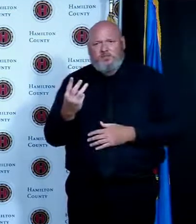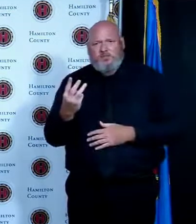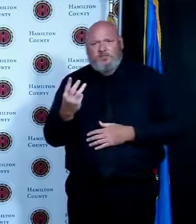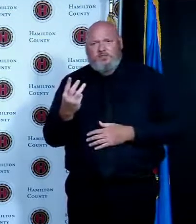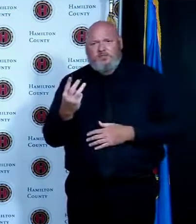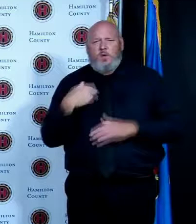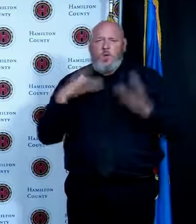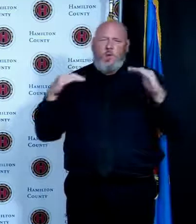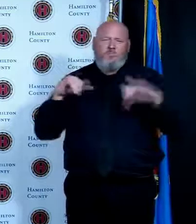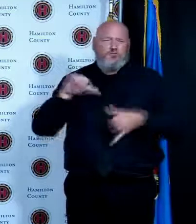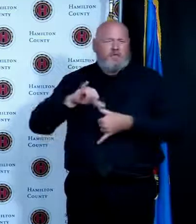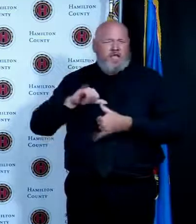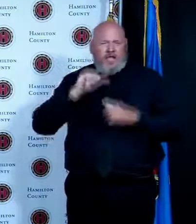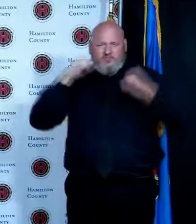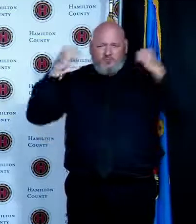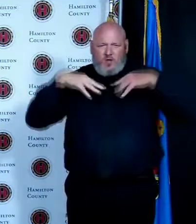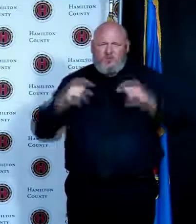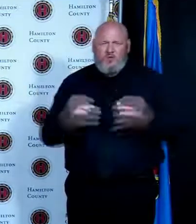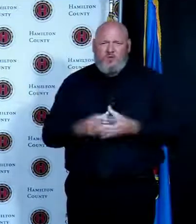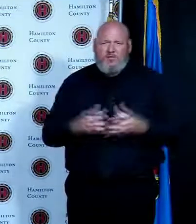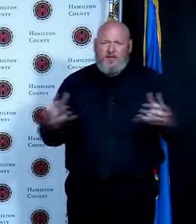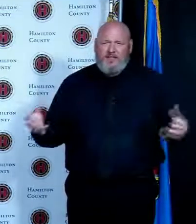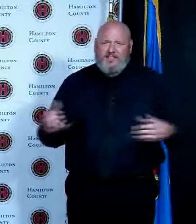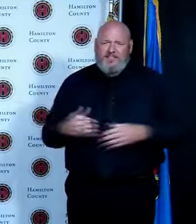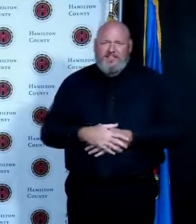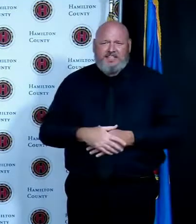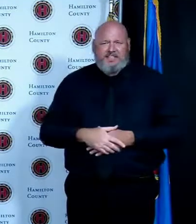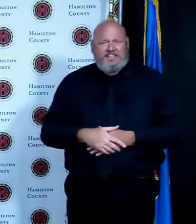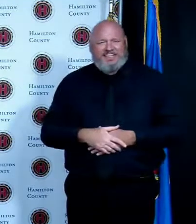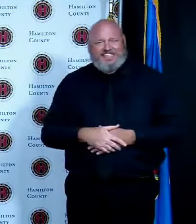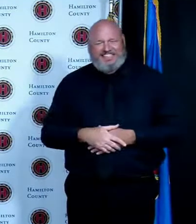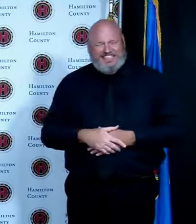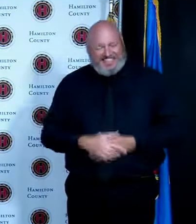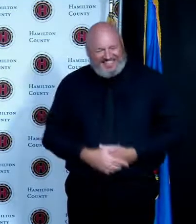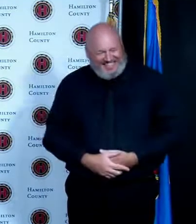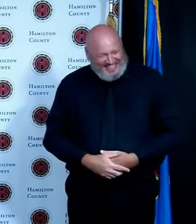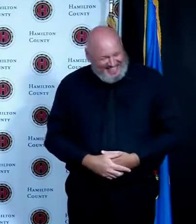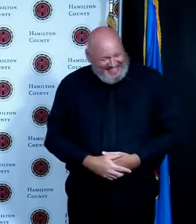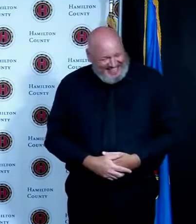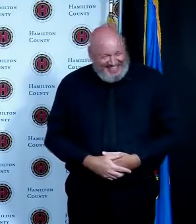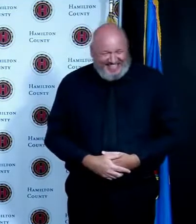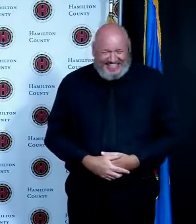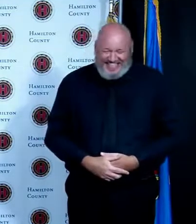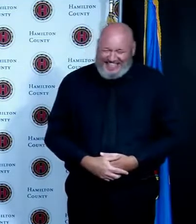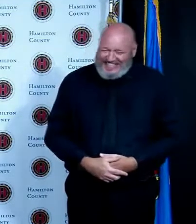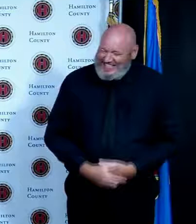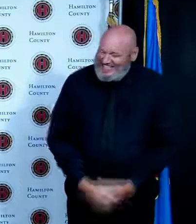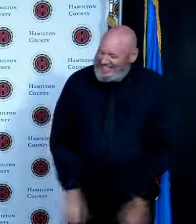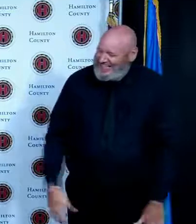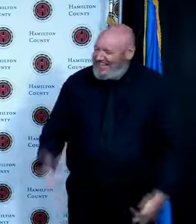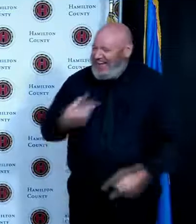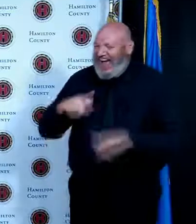you can't see that he's sweating uh but it's really Greg's fault because Greg talks too fast I don't know uh so